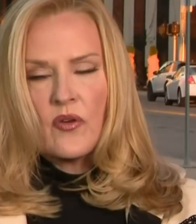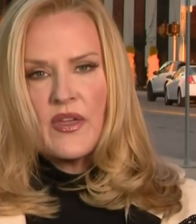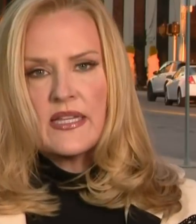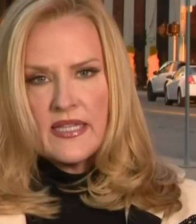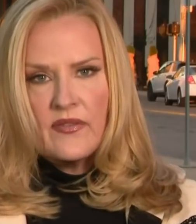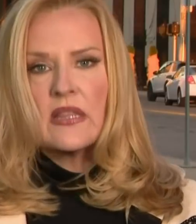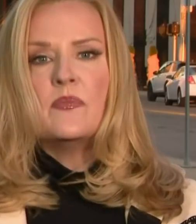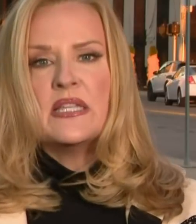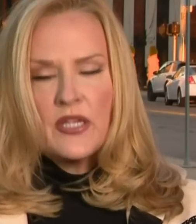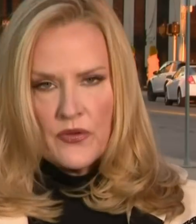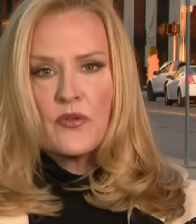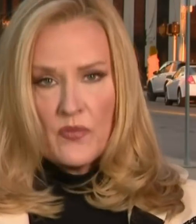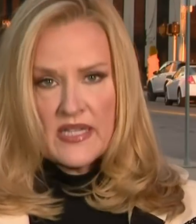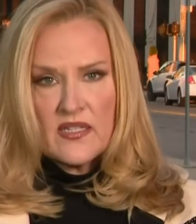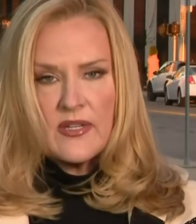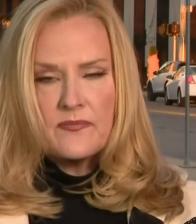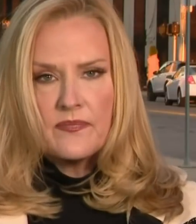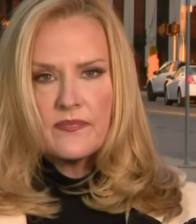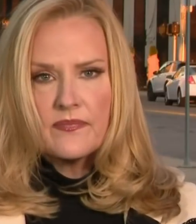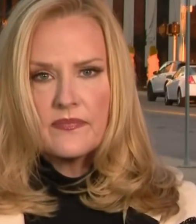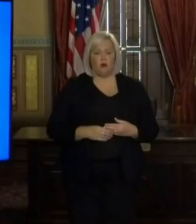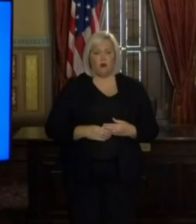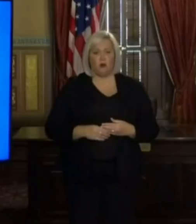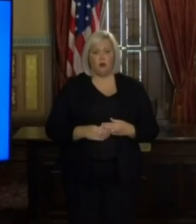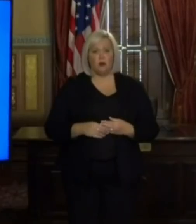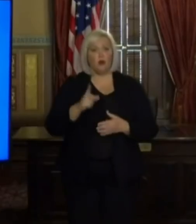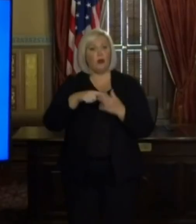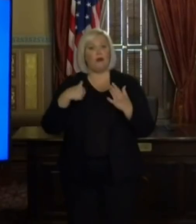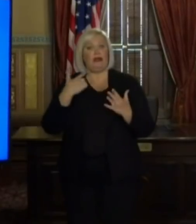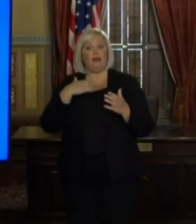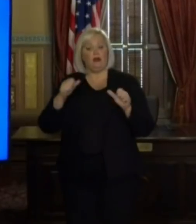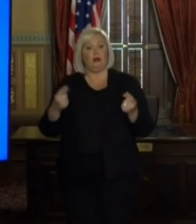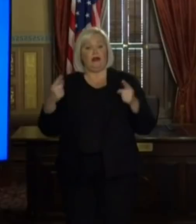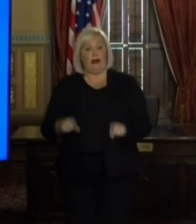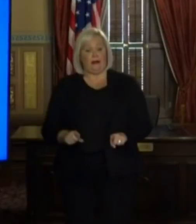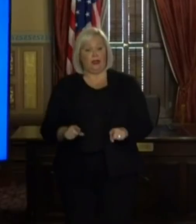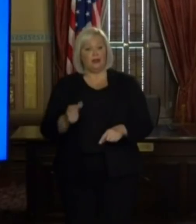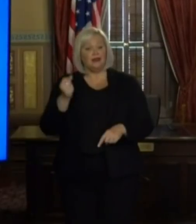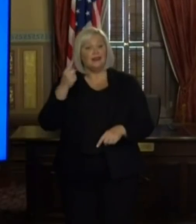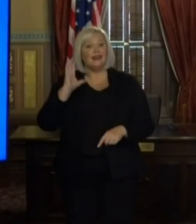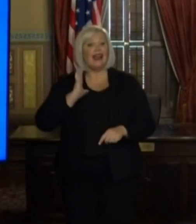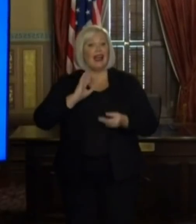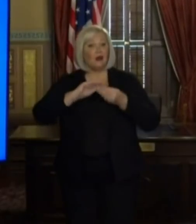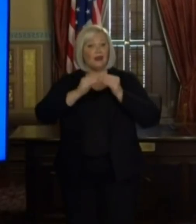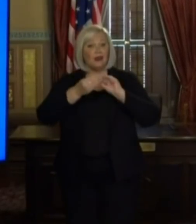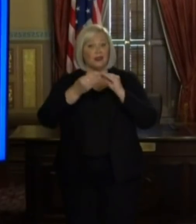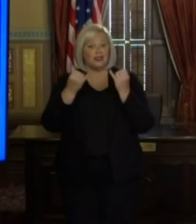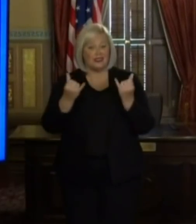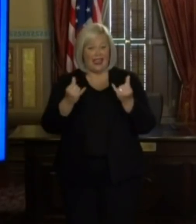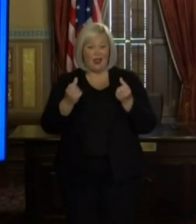YOUR HOME WITH YOU, THEY SHOULD NOT BE ALLOWED IN YOUR HOME FOR THANKSGIVING. LET ME TAKE YOU THROUGH THE REST OF IT.